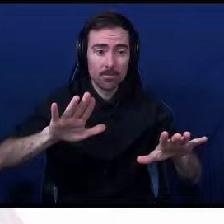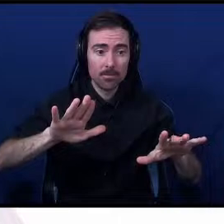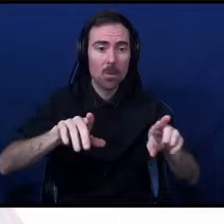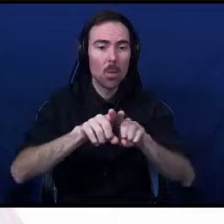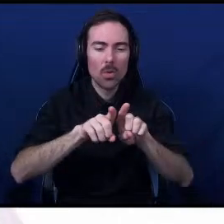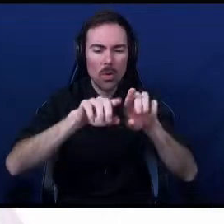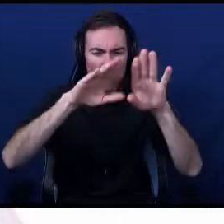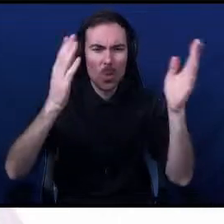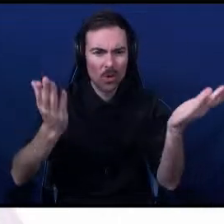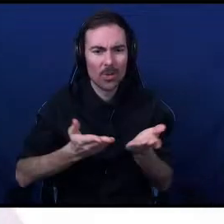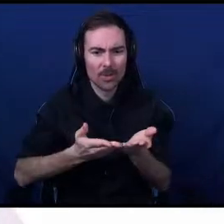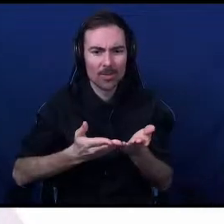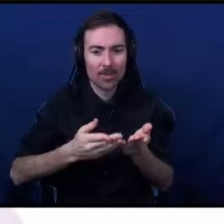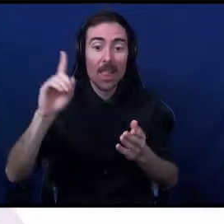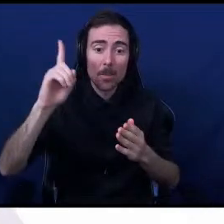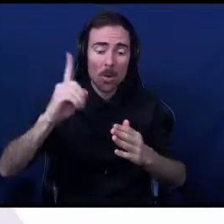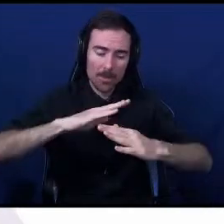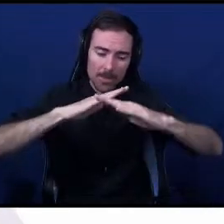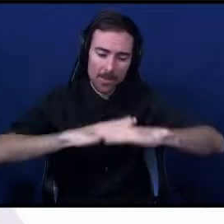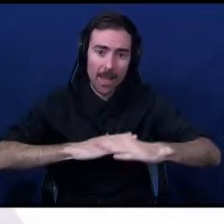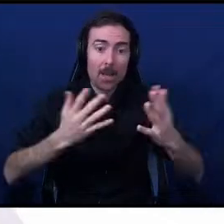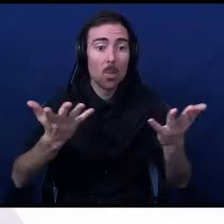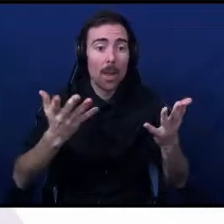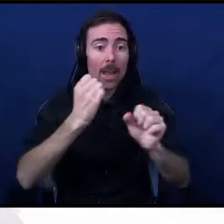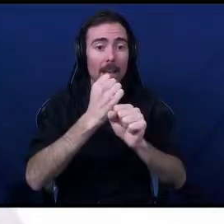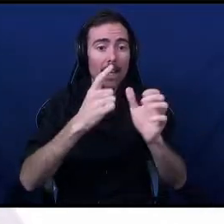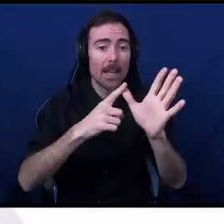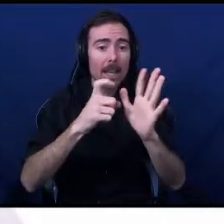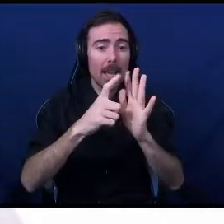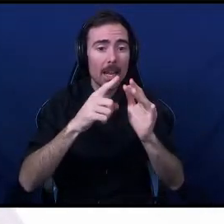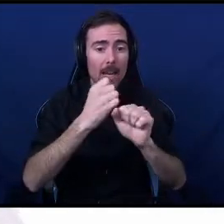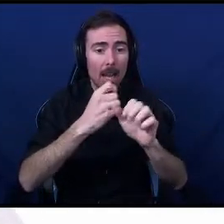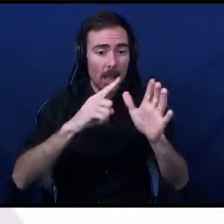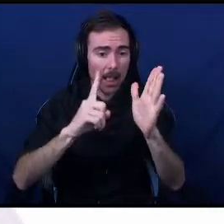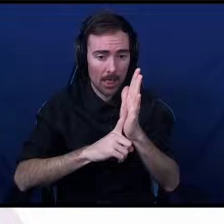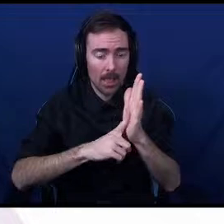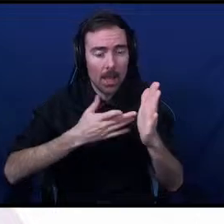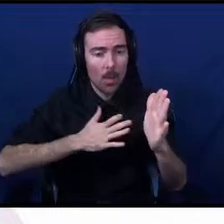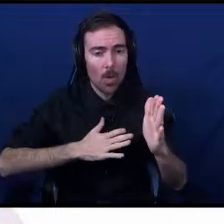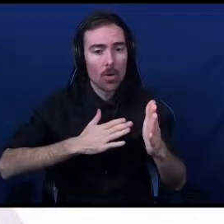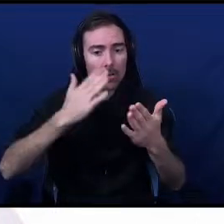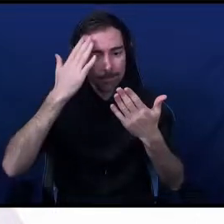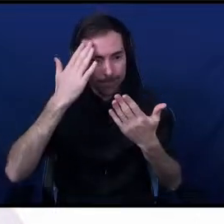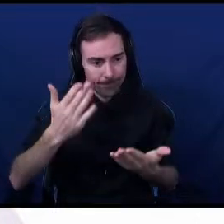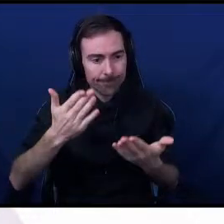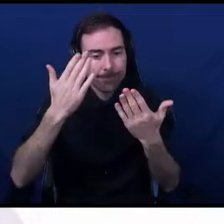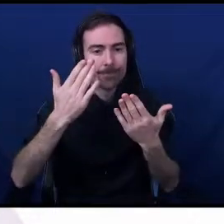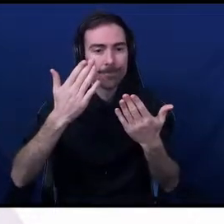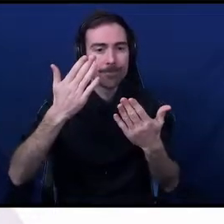want to pay my respects to elder's past, present and emerging. This land was sacred is being cared for them for